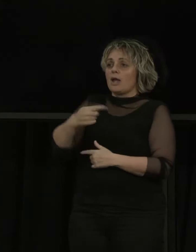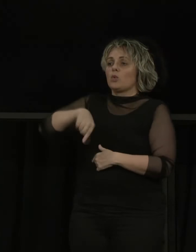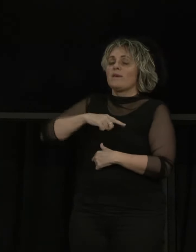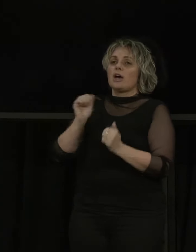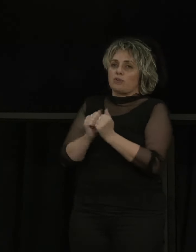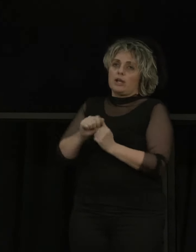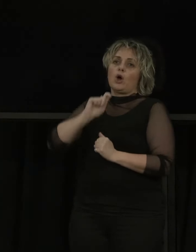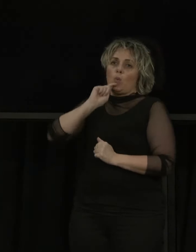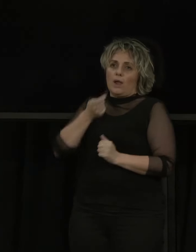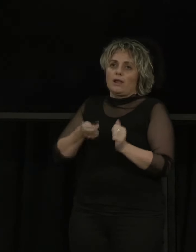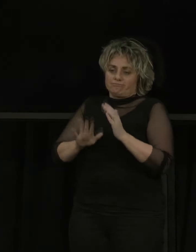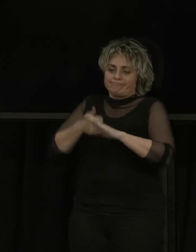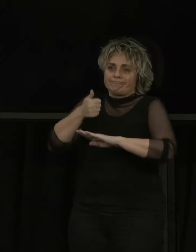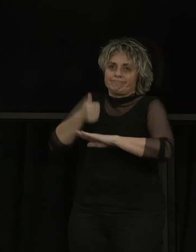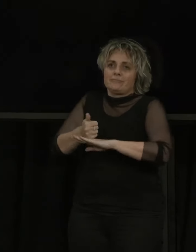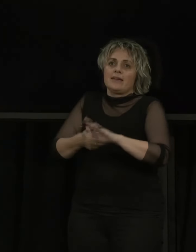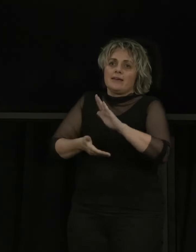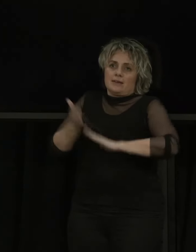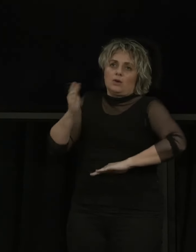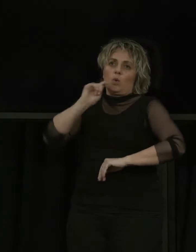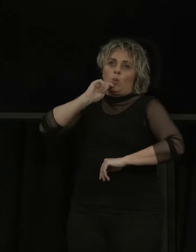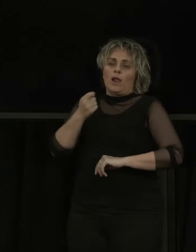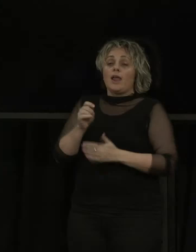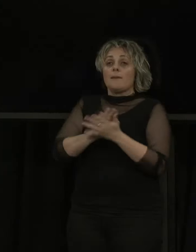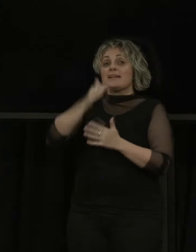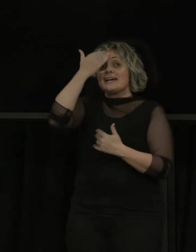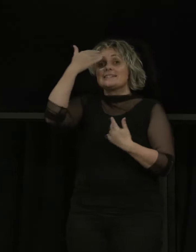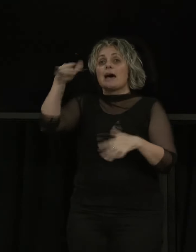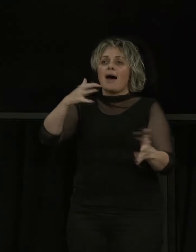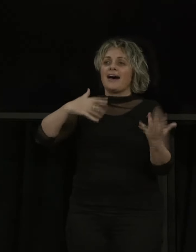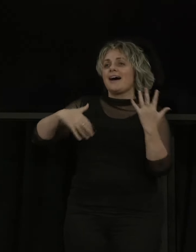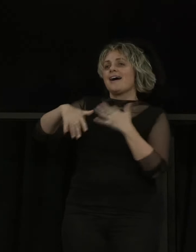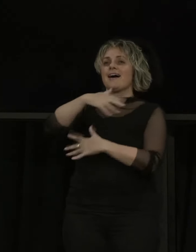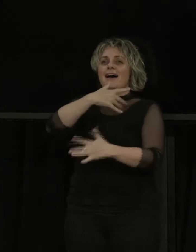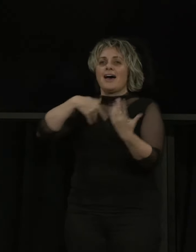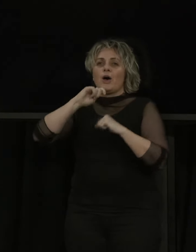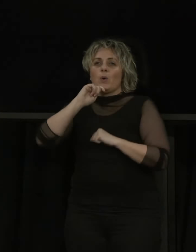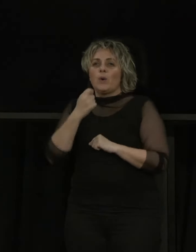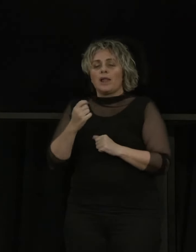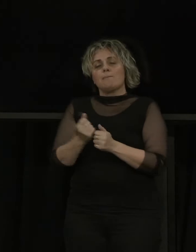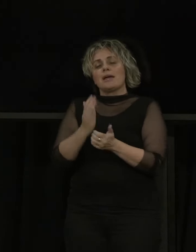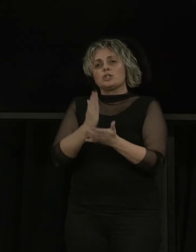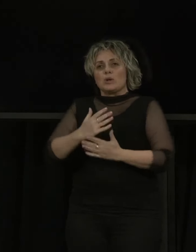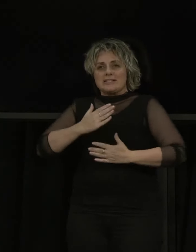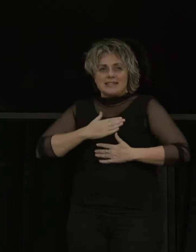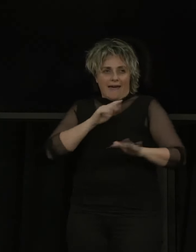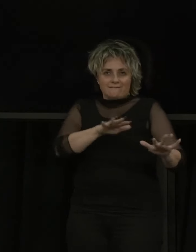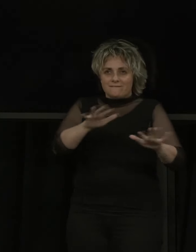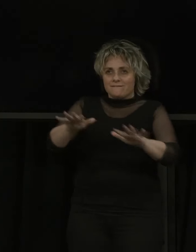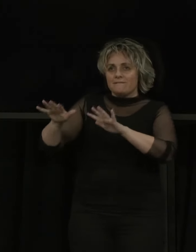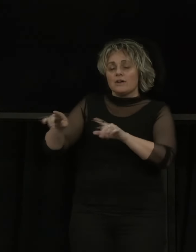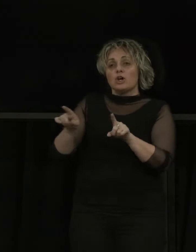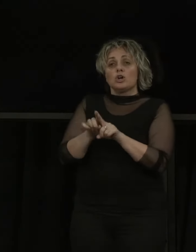where the certificates will be used, cabinet has agreed we will be using them.